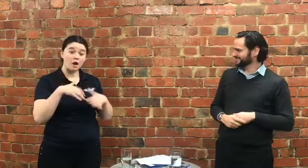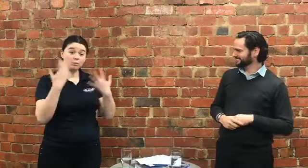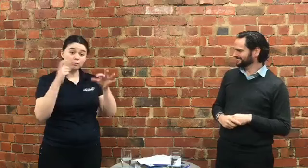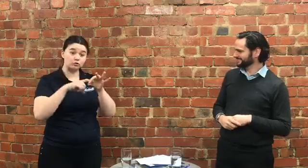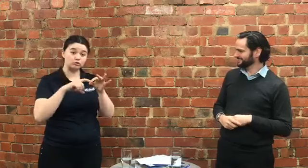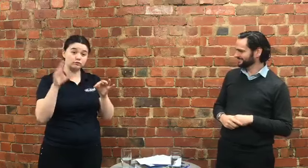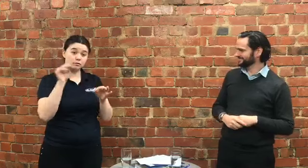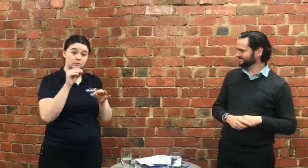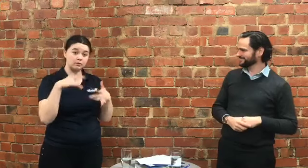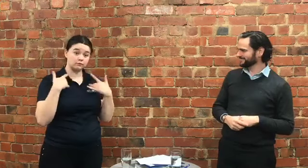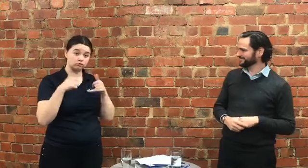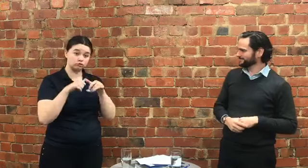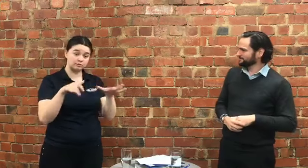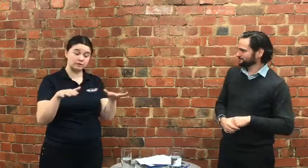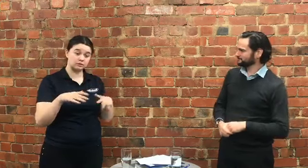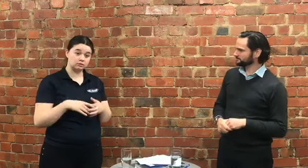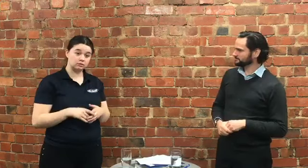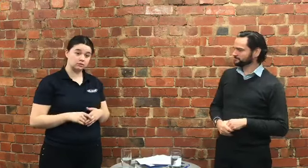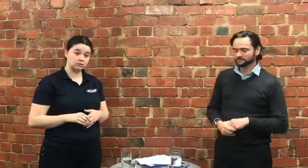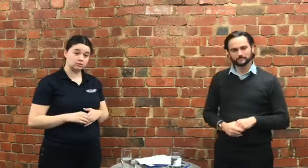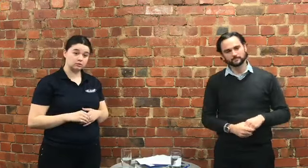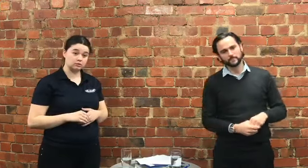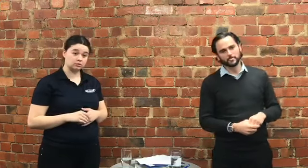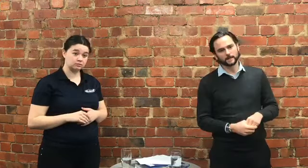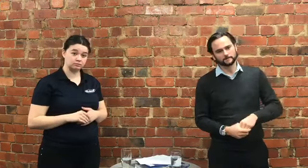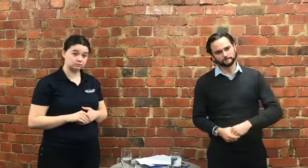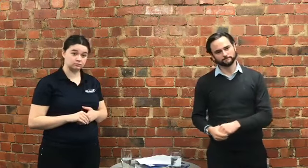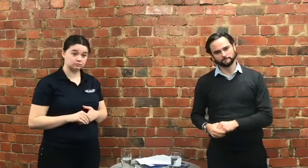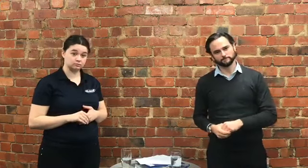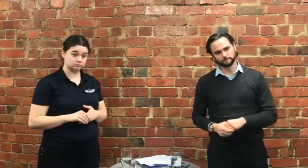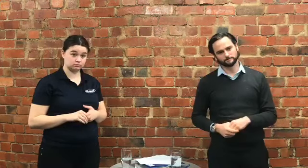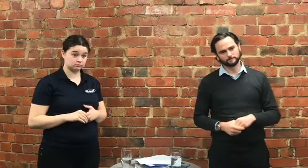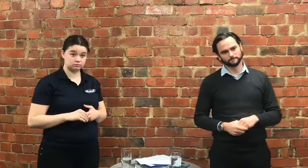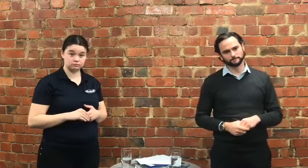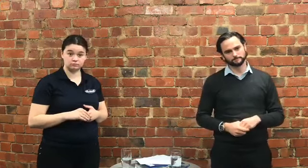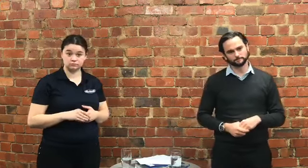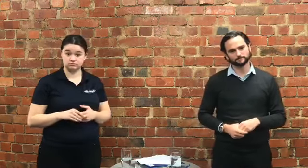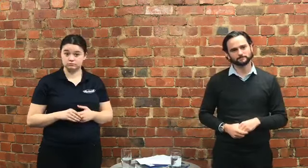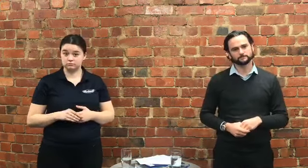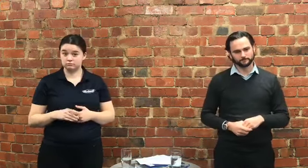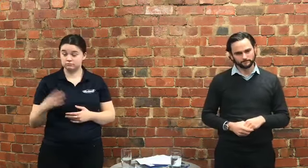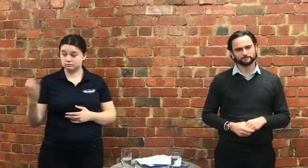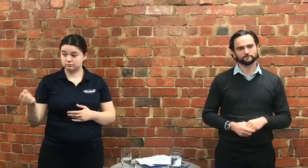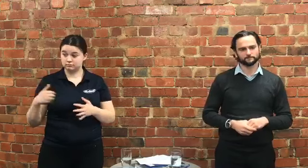Sorry, I want to cover that before I forgot. Just wanted to ask Shirley if there are any questions,